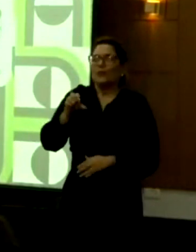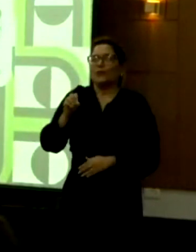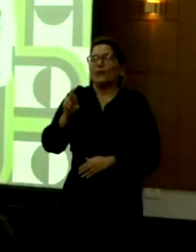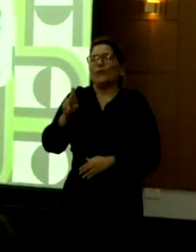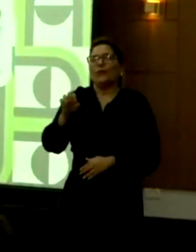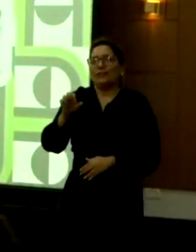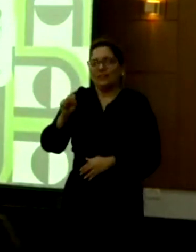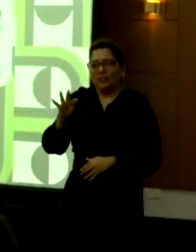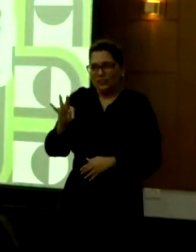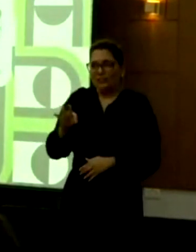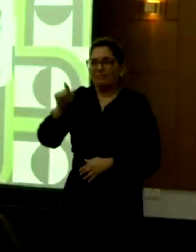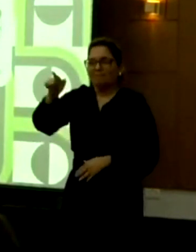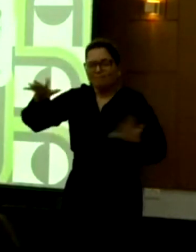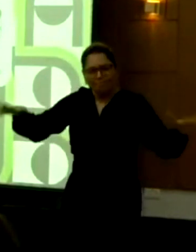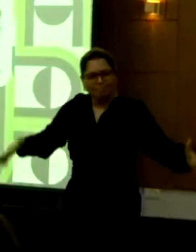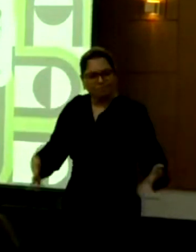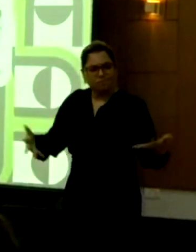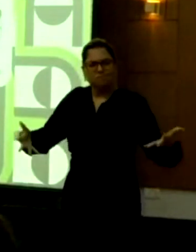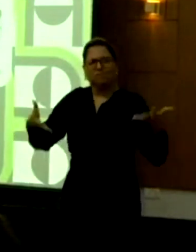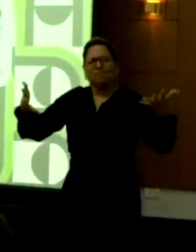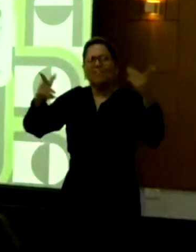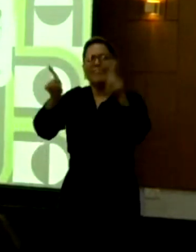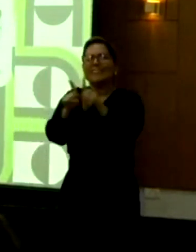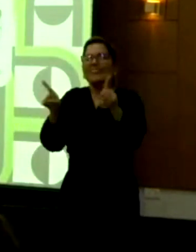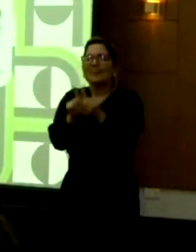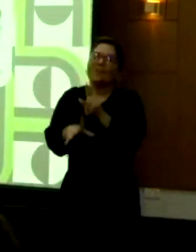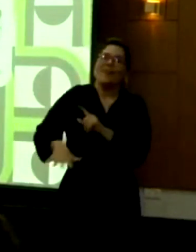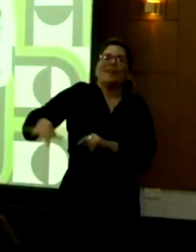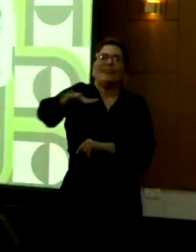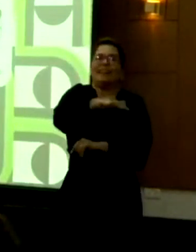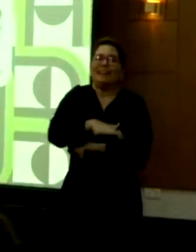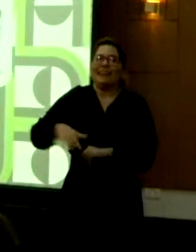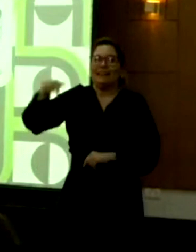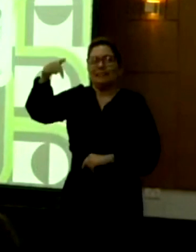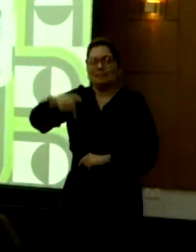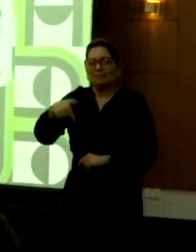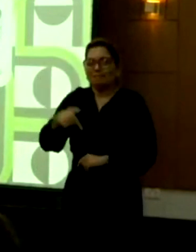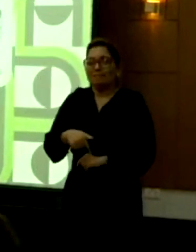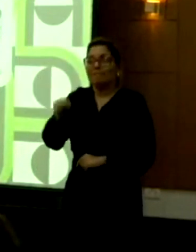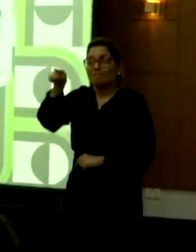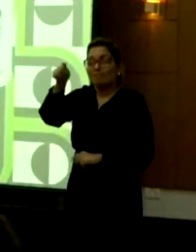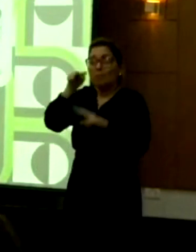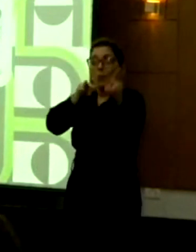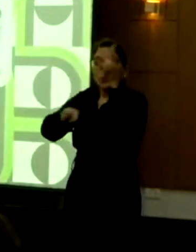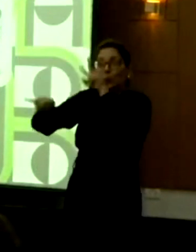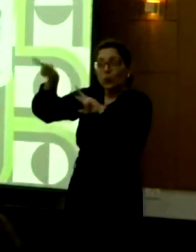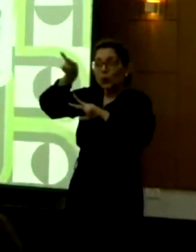, he is an enthusiast of this task and with a keen and passionate eye